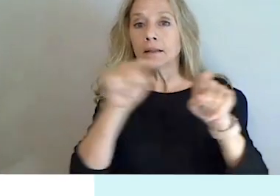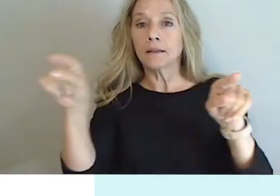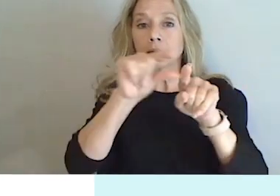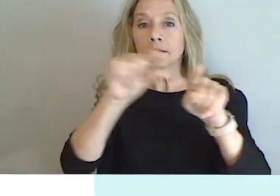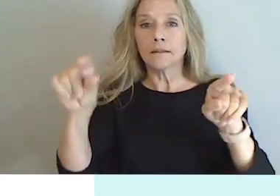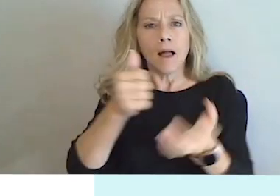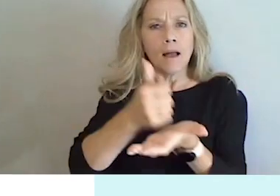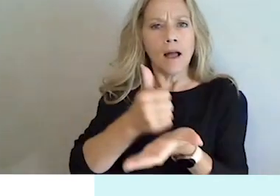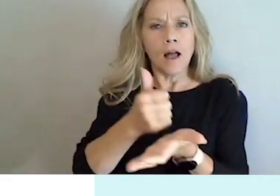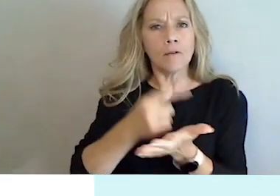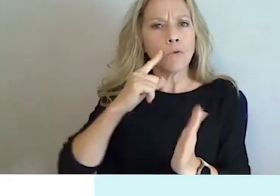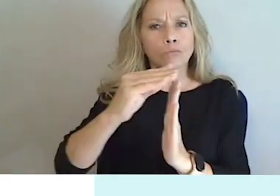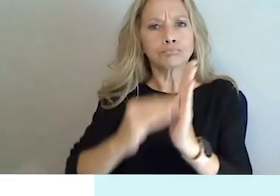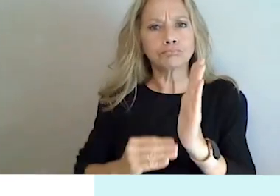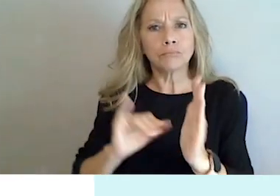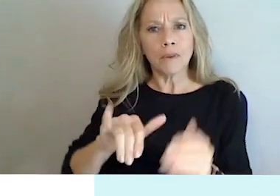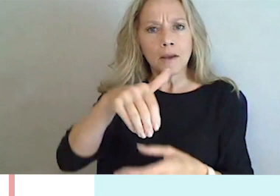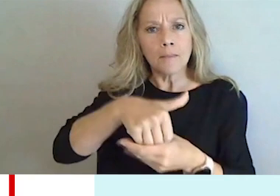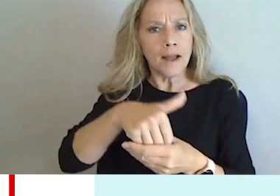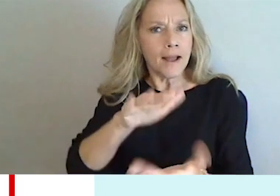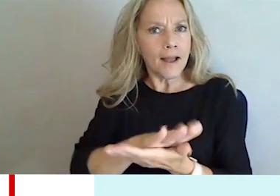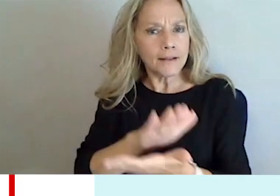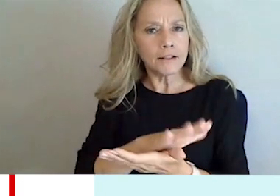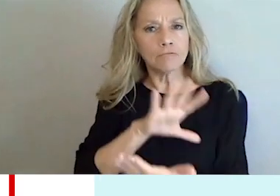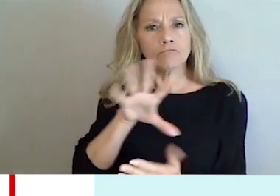this Renewal Packet," which contains information about requesting assistance.